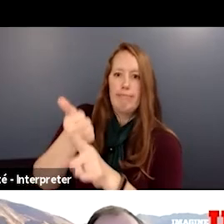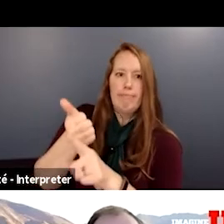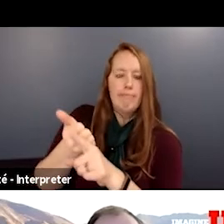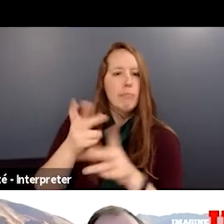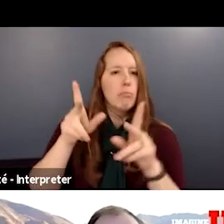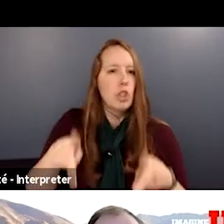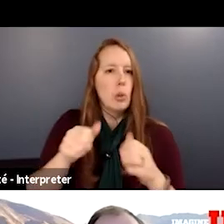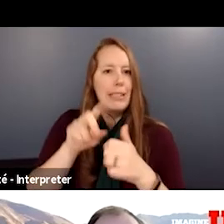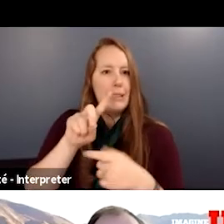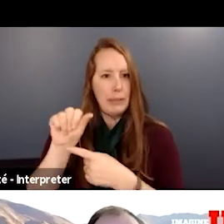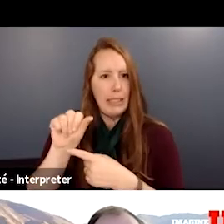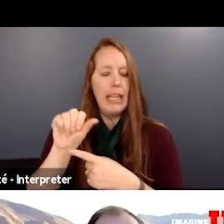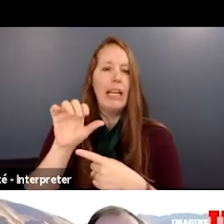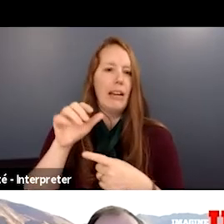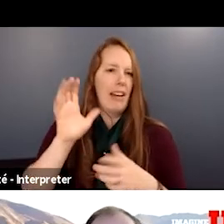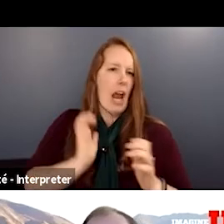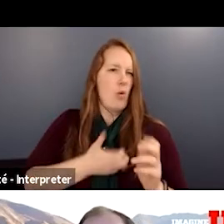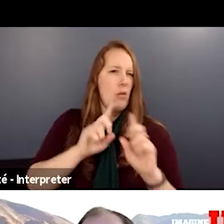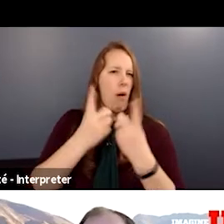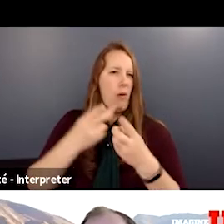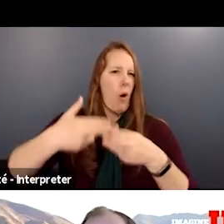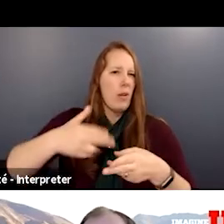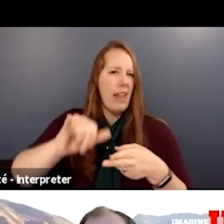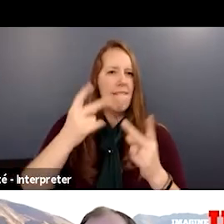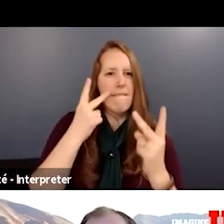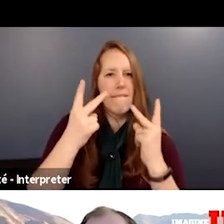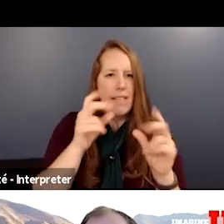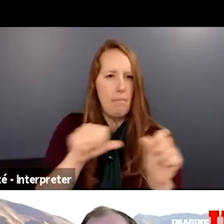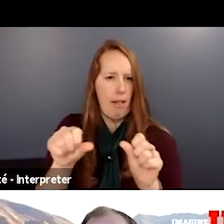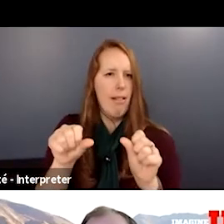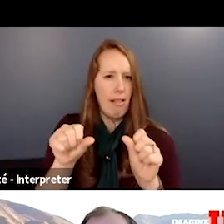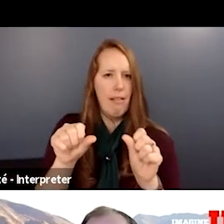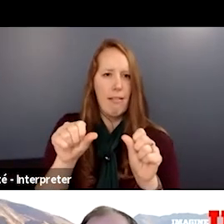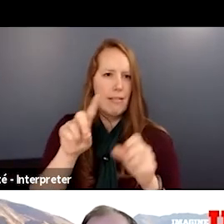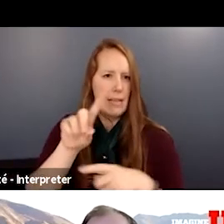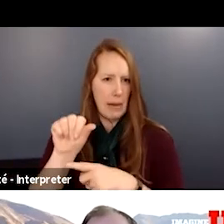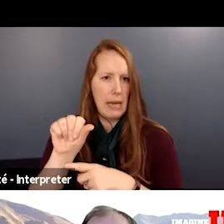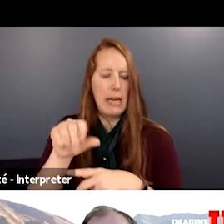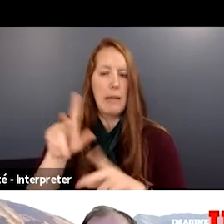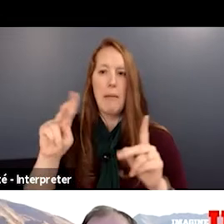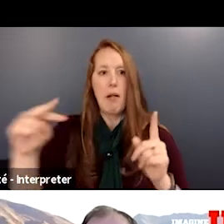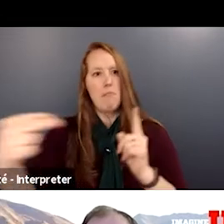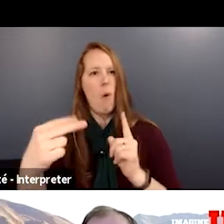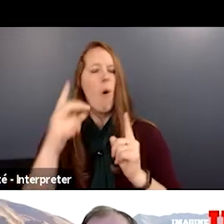somewhat a visible disability. I wanted to first highlight that typically from our perspective in the DRC,